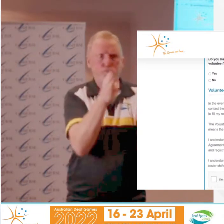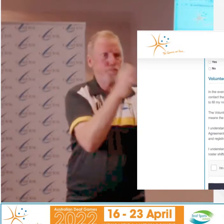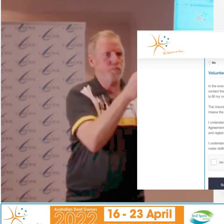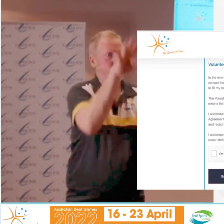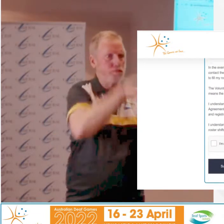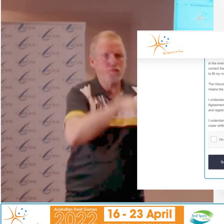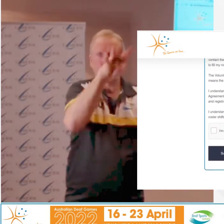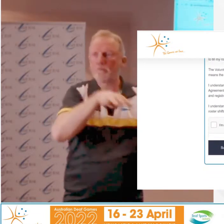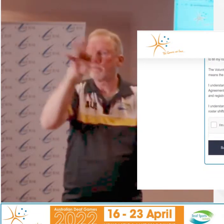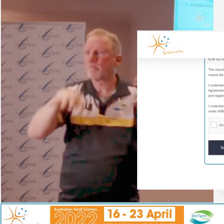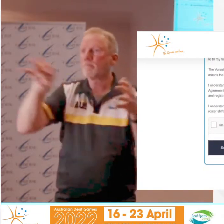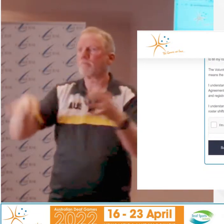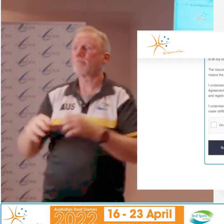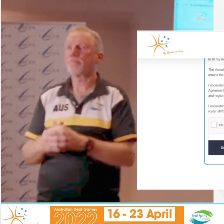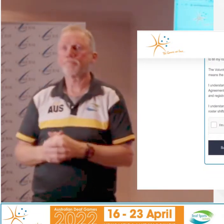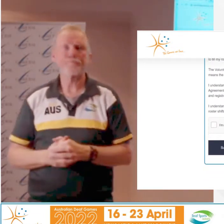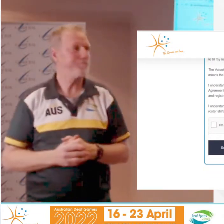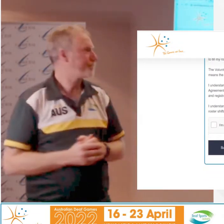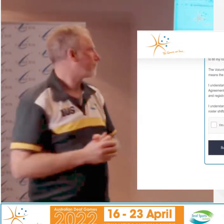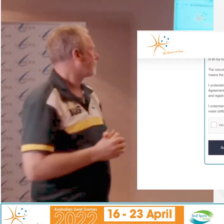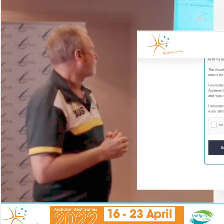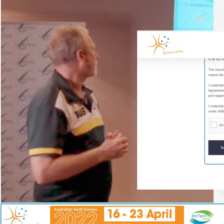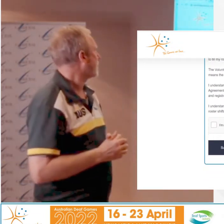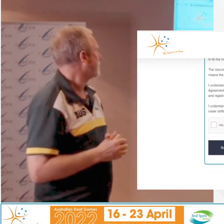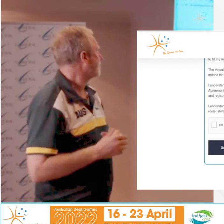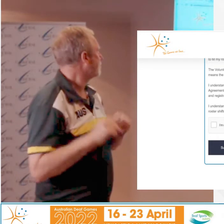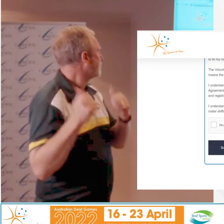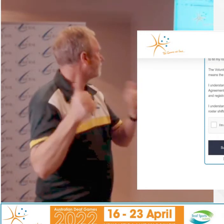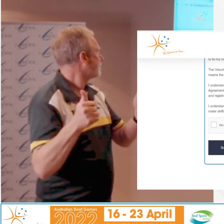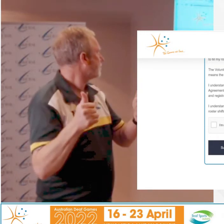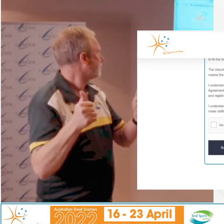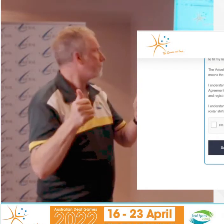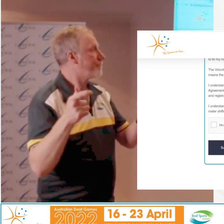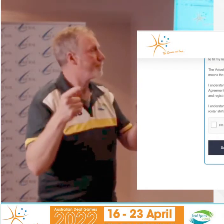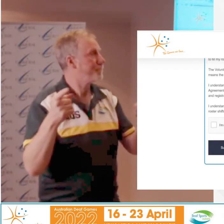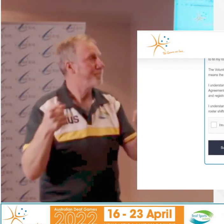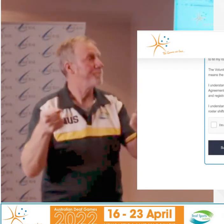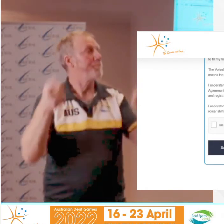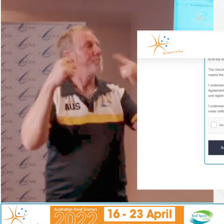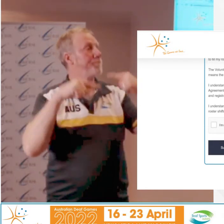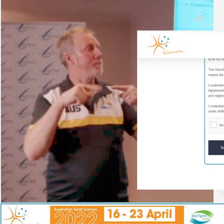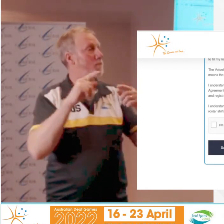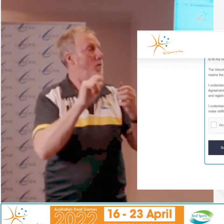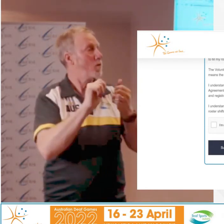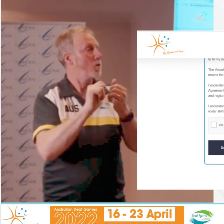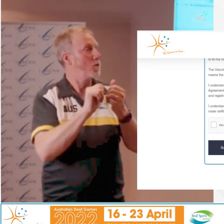therapies um so then our coordinators have all the information they need to start volunteers